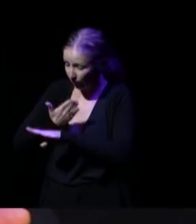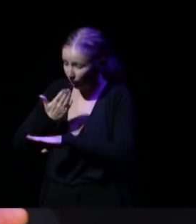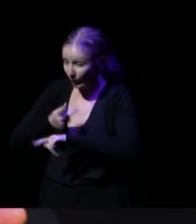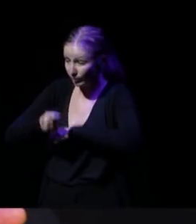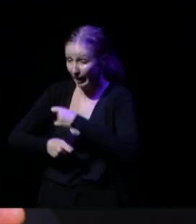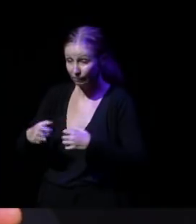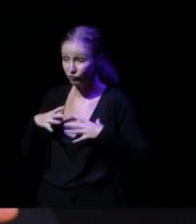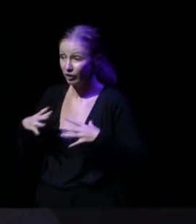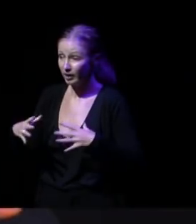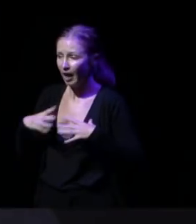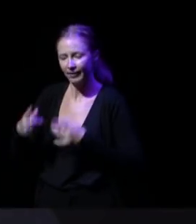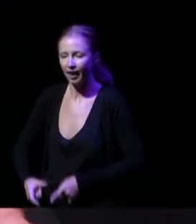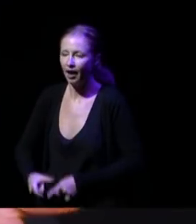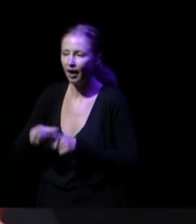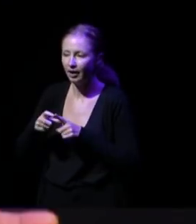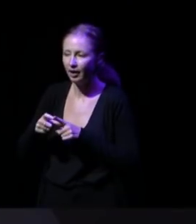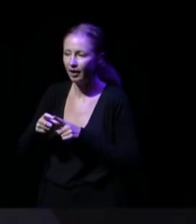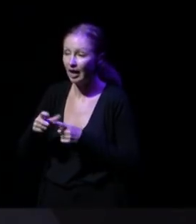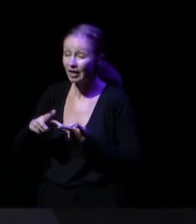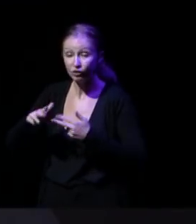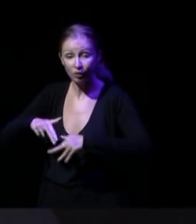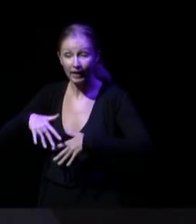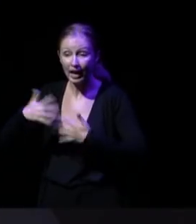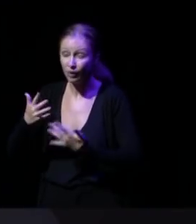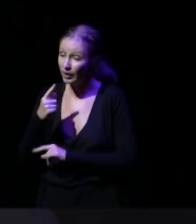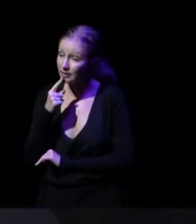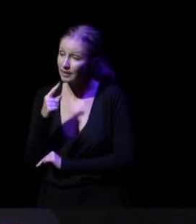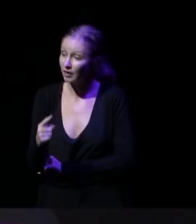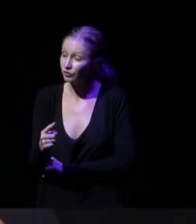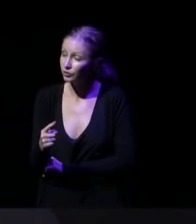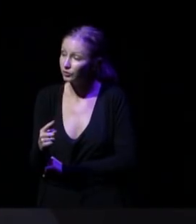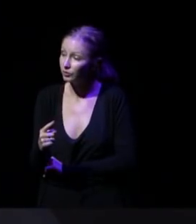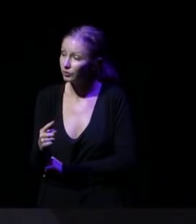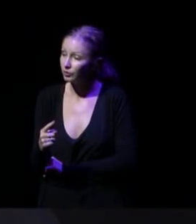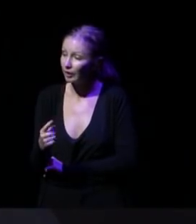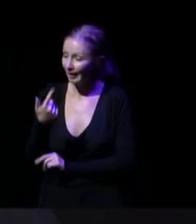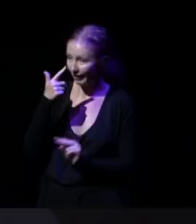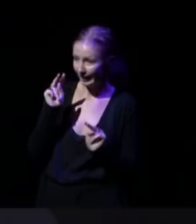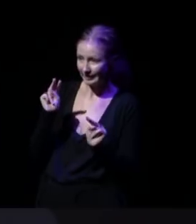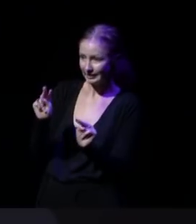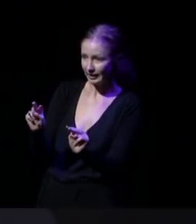And so when anyone tells you that they see what you've done,